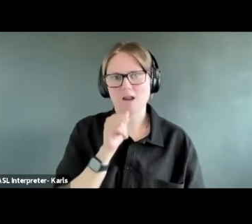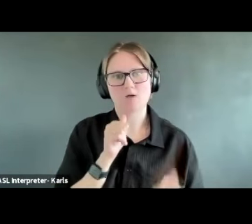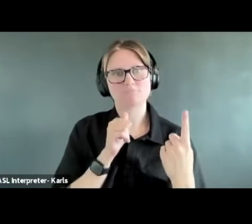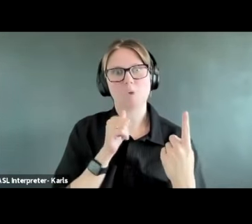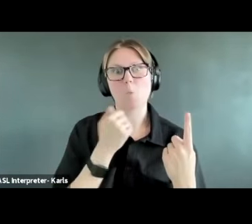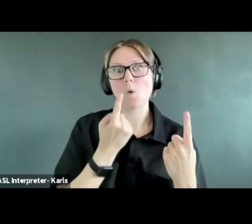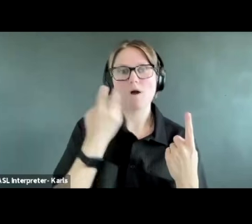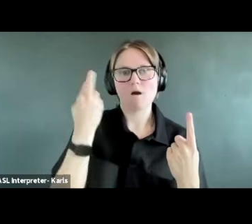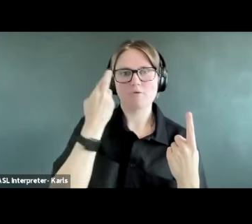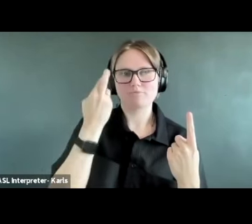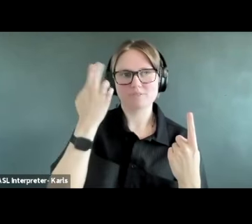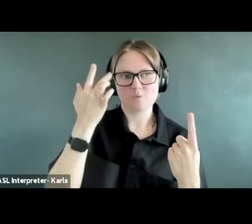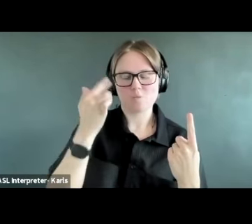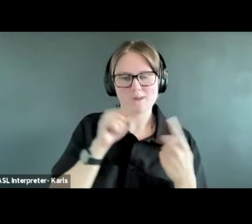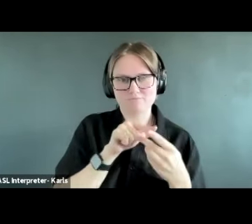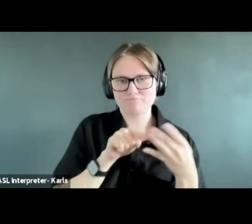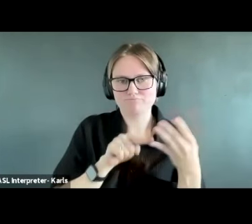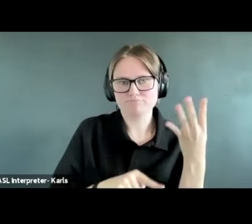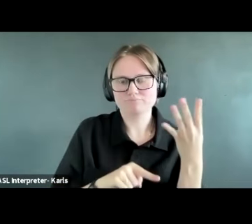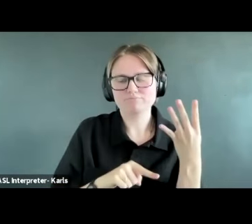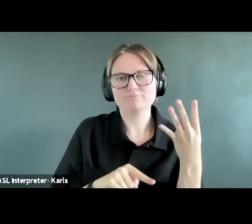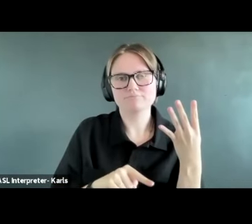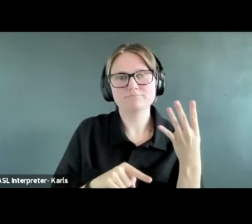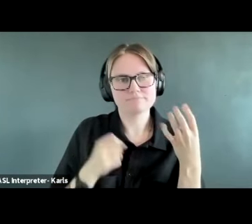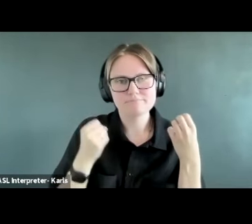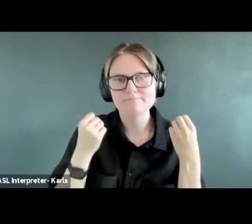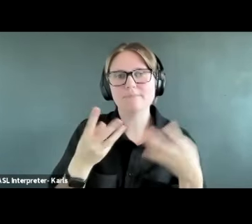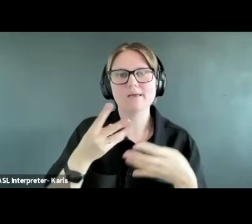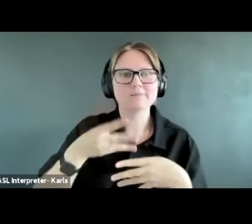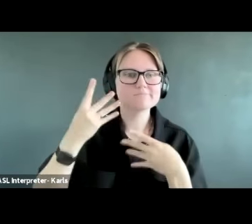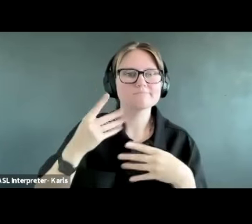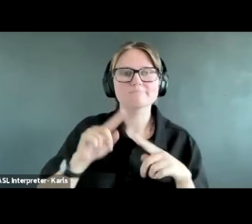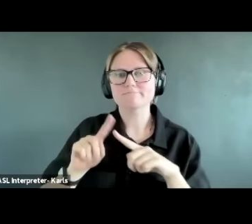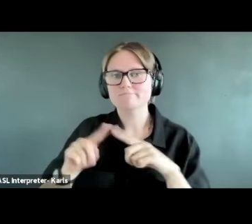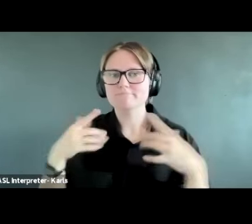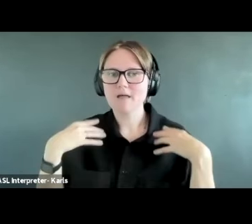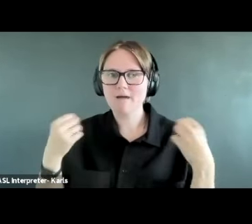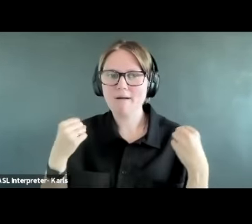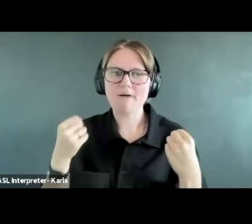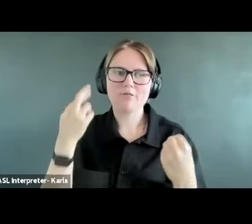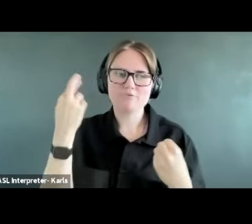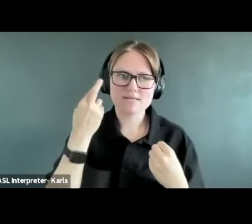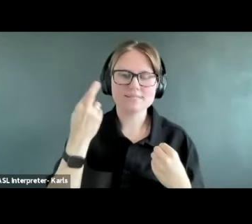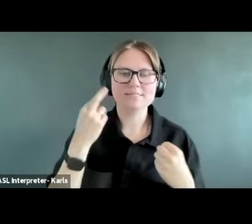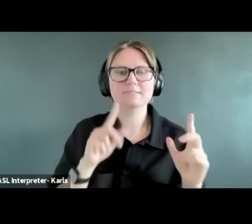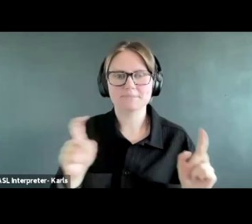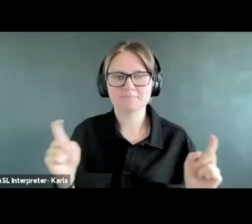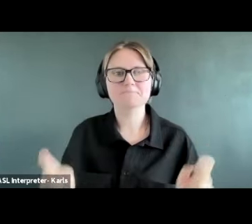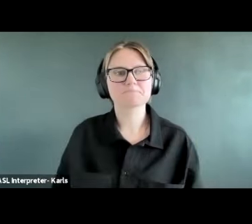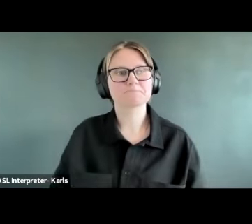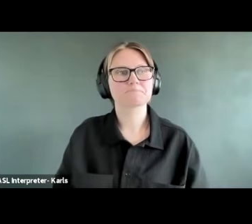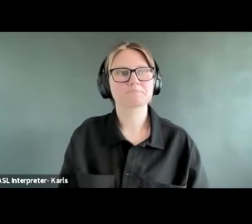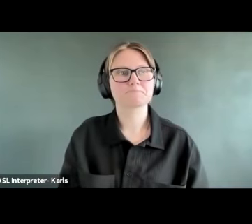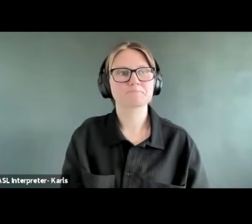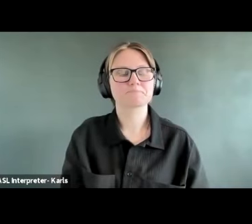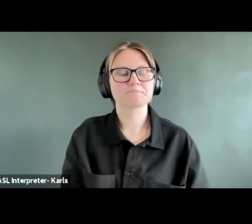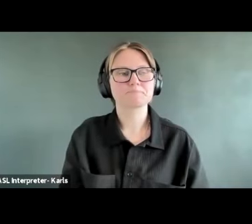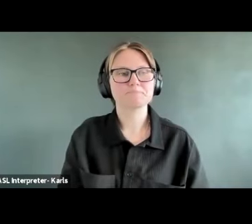end up going to PA school, but there was just a multitude of health reasons. And so I decided after starting